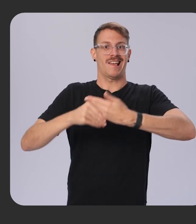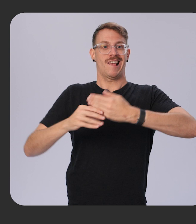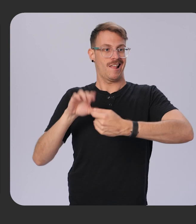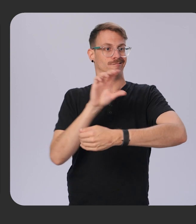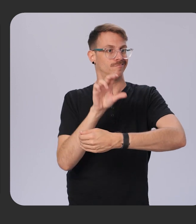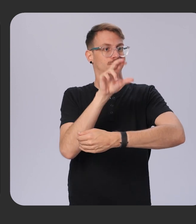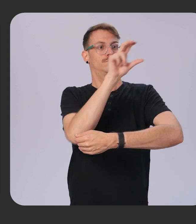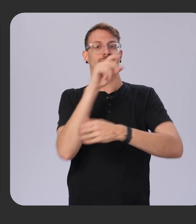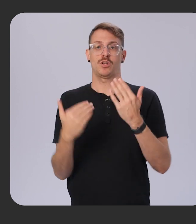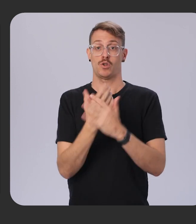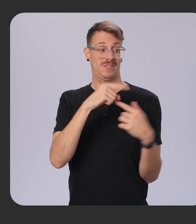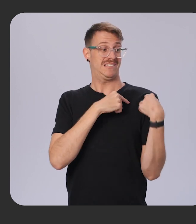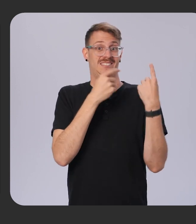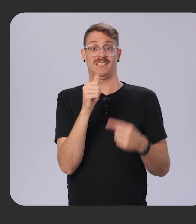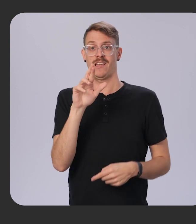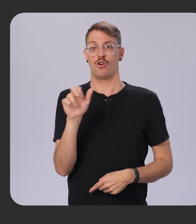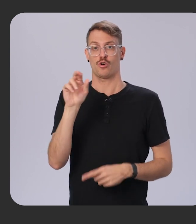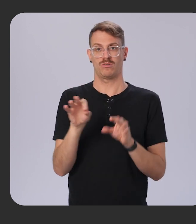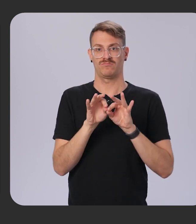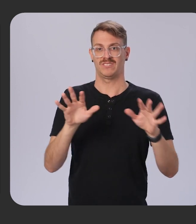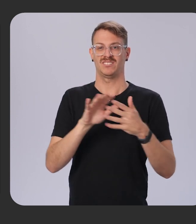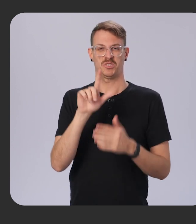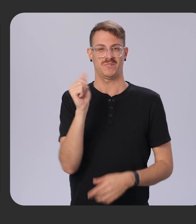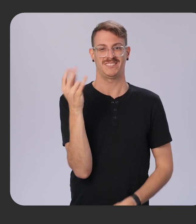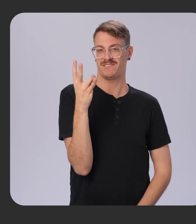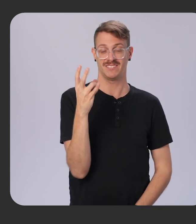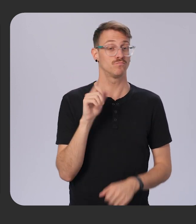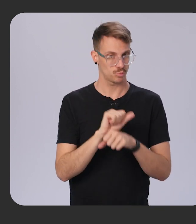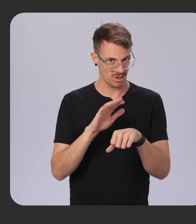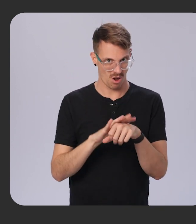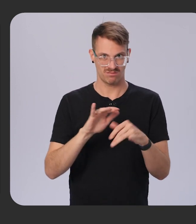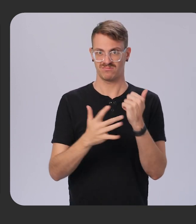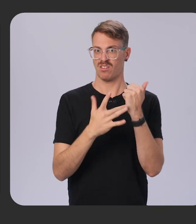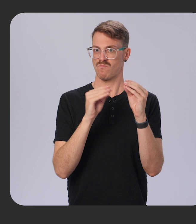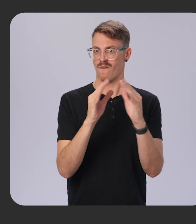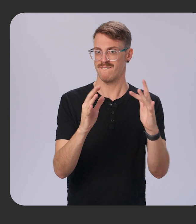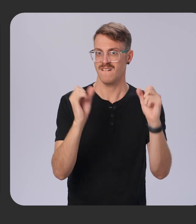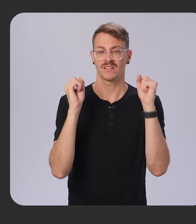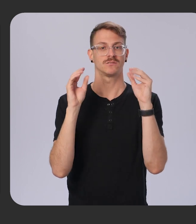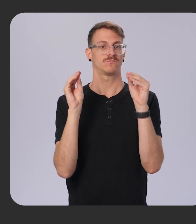was first released in 2017, working on ways to make our technology faster and more